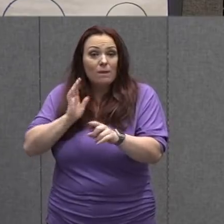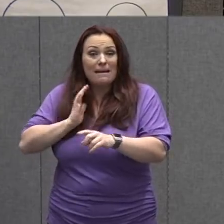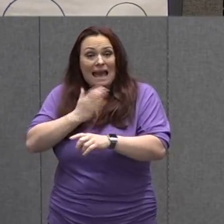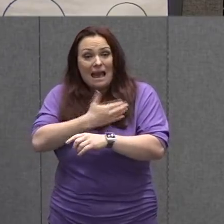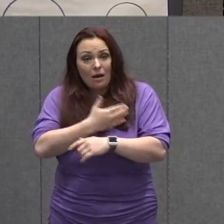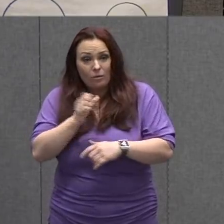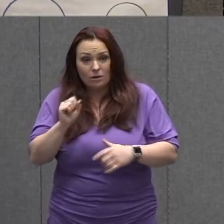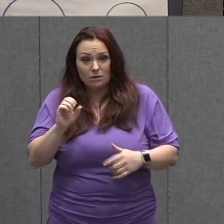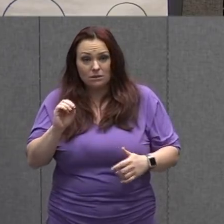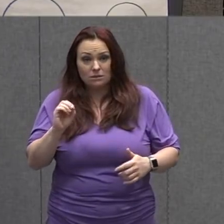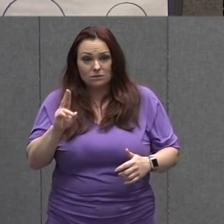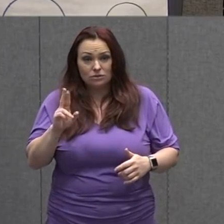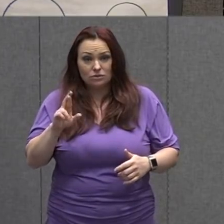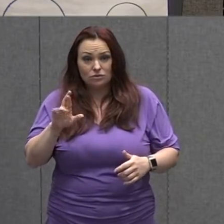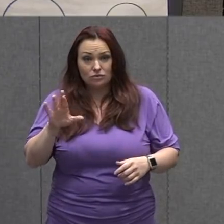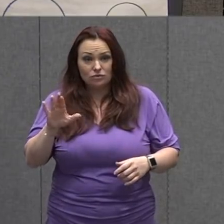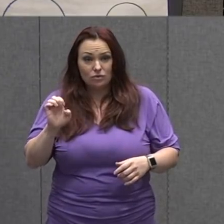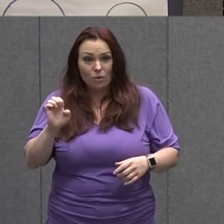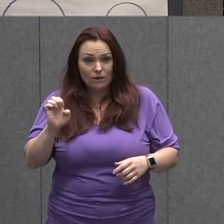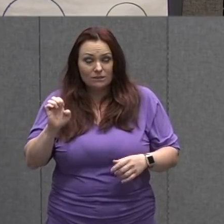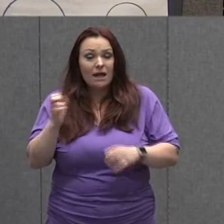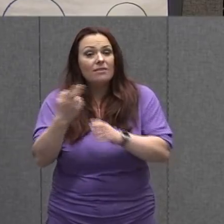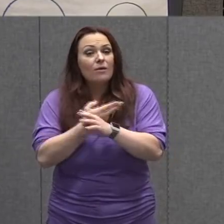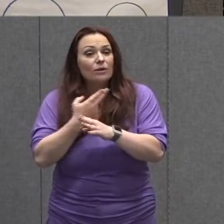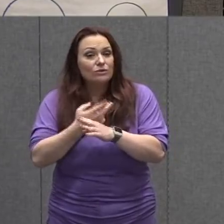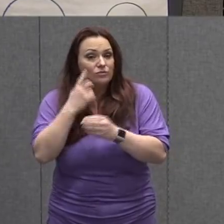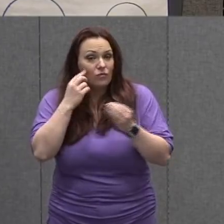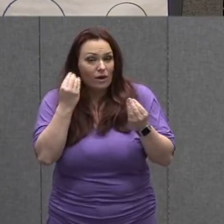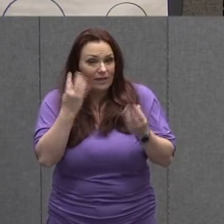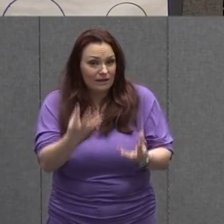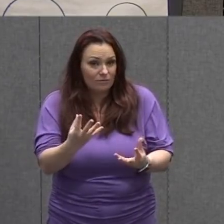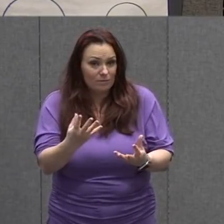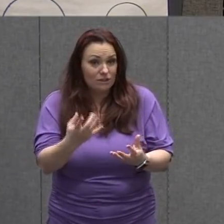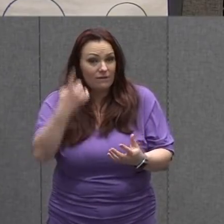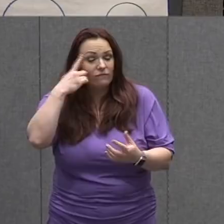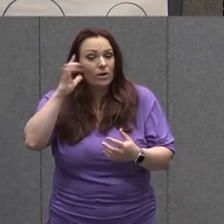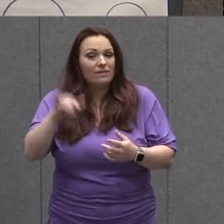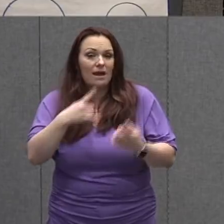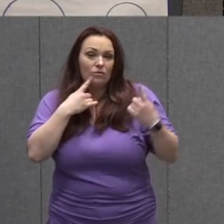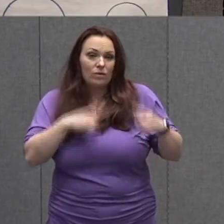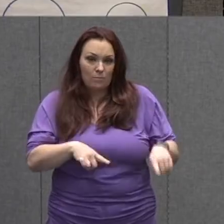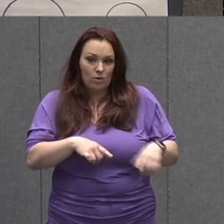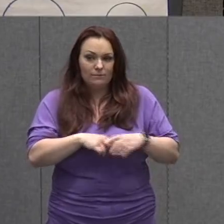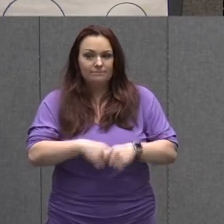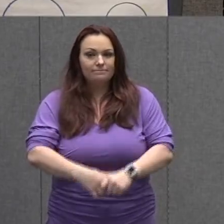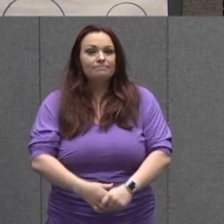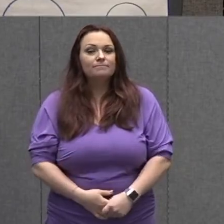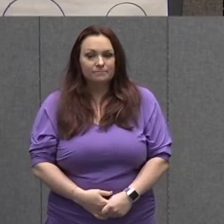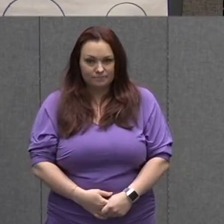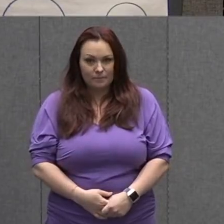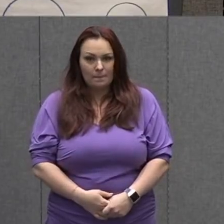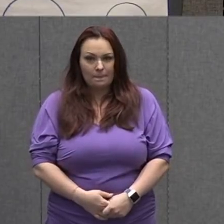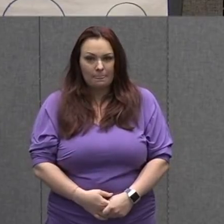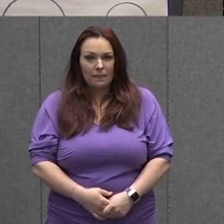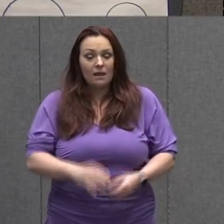that we used for the information for our report. And then number five, we are gonna begin